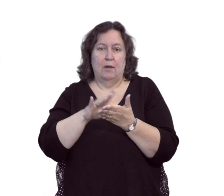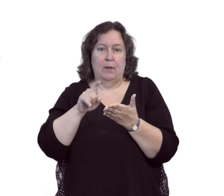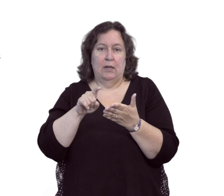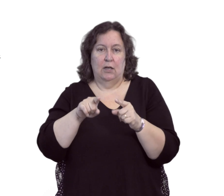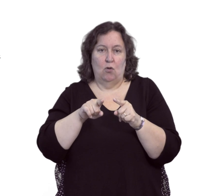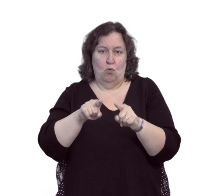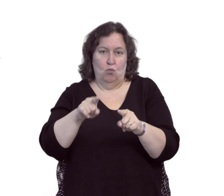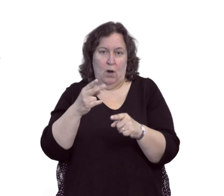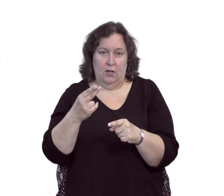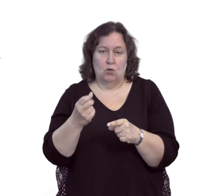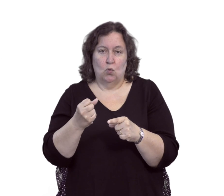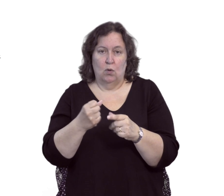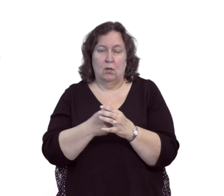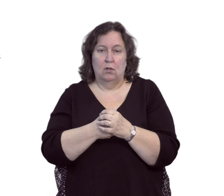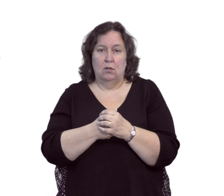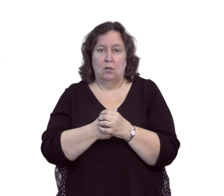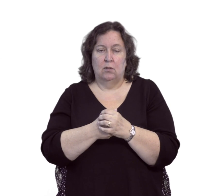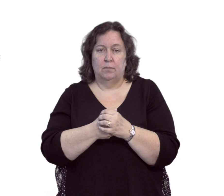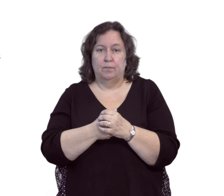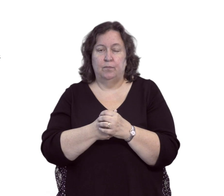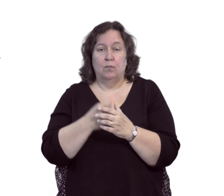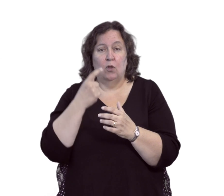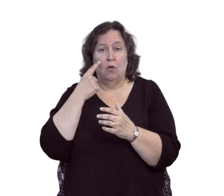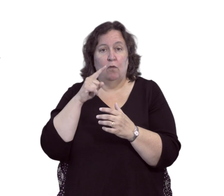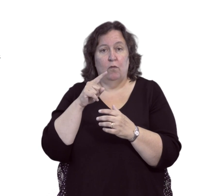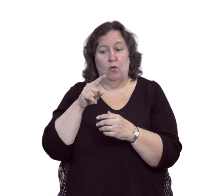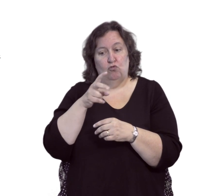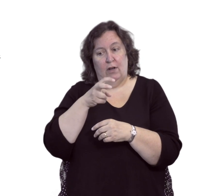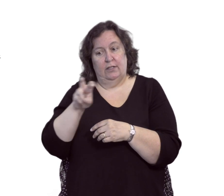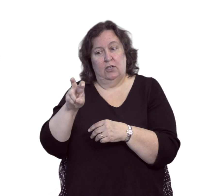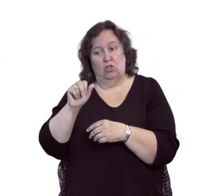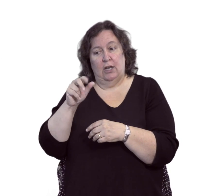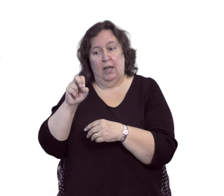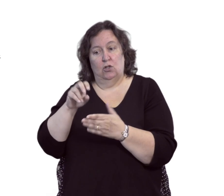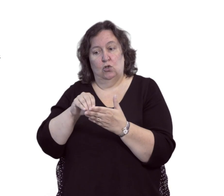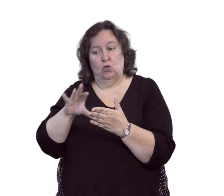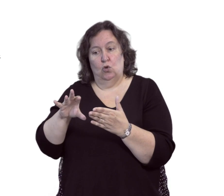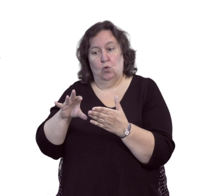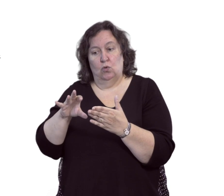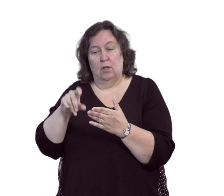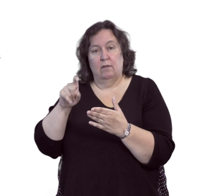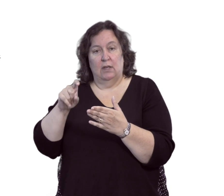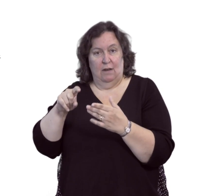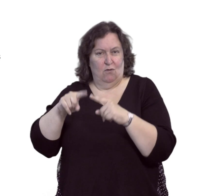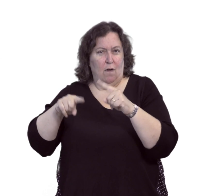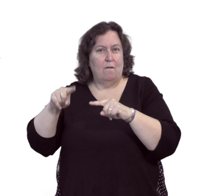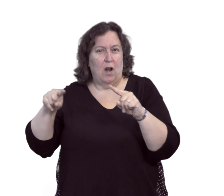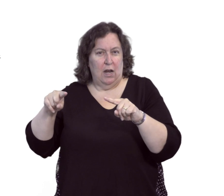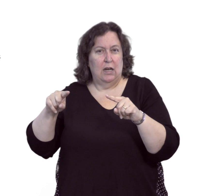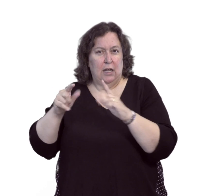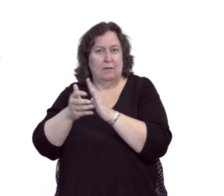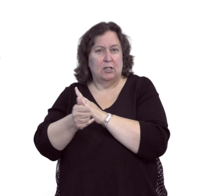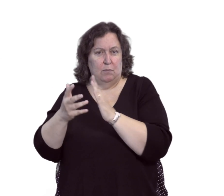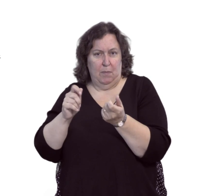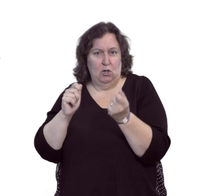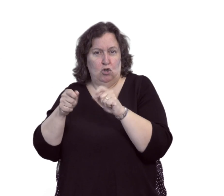throughout high school. For transition-age students, needs for a variety of skills may change